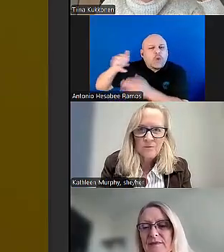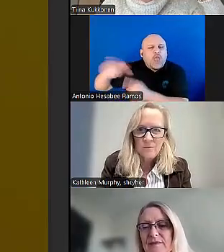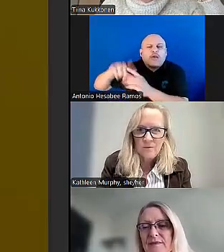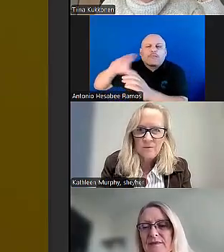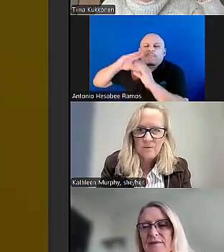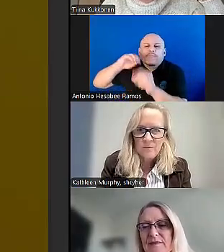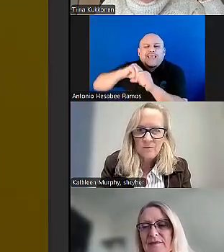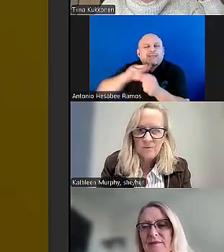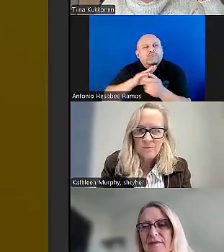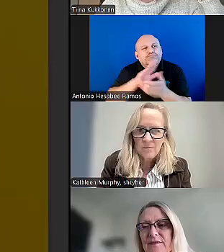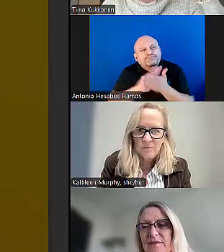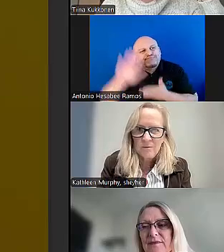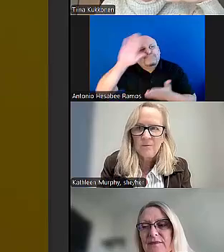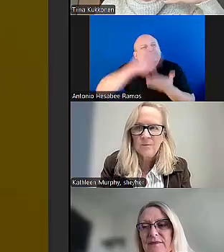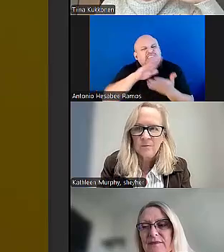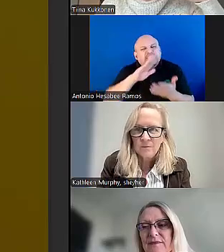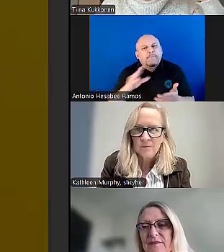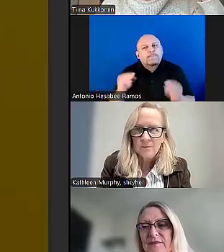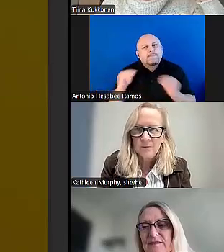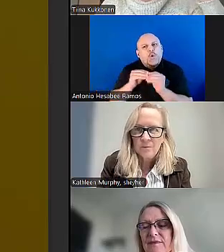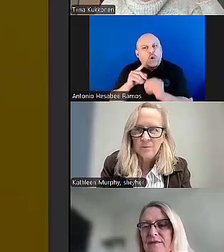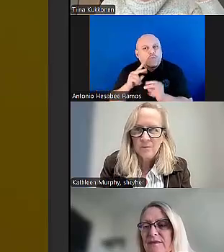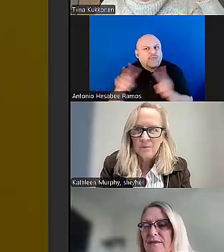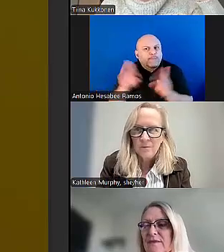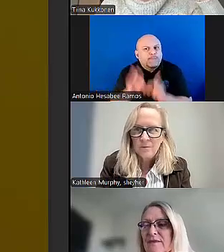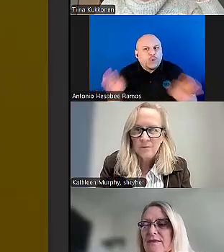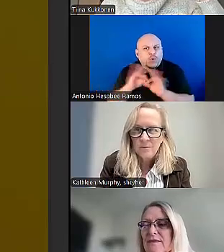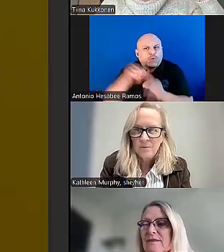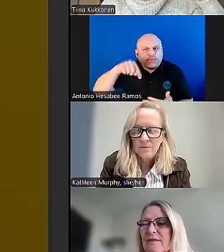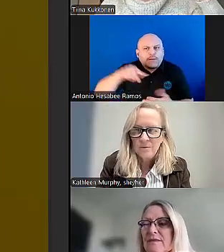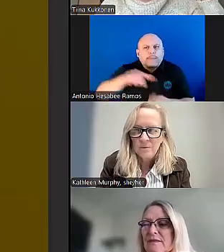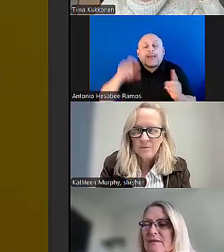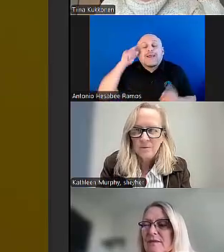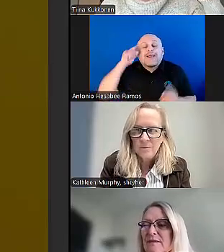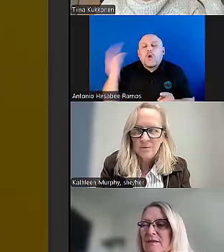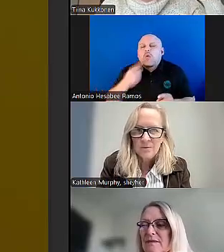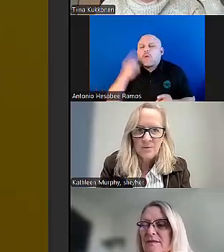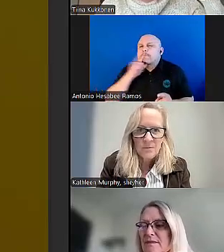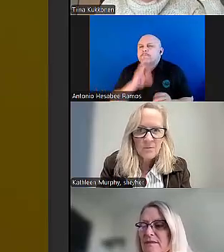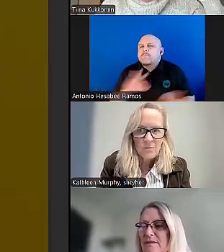is really important in this. But it's always important, again, to know your target audience